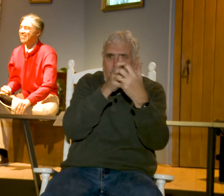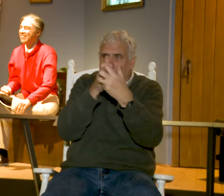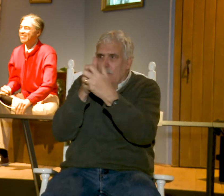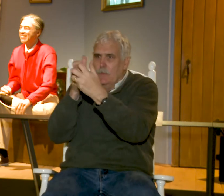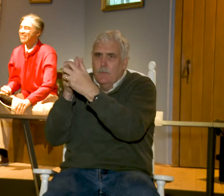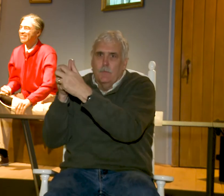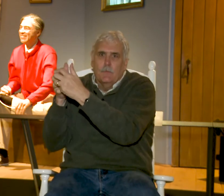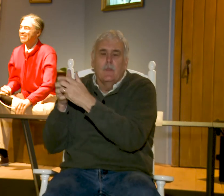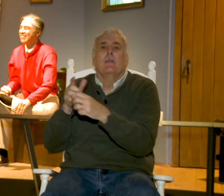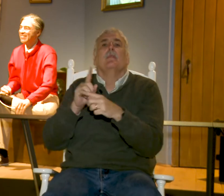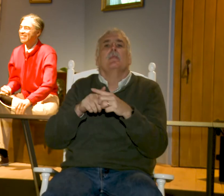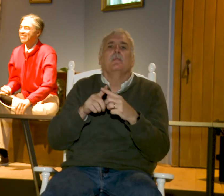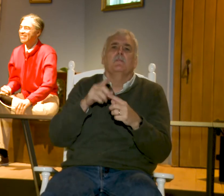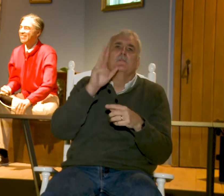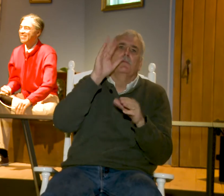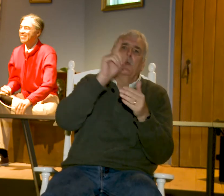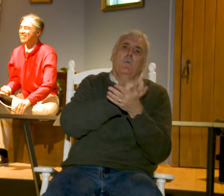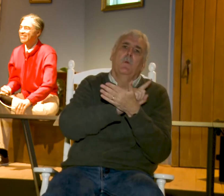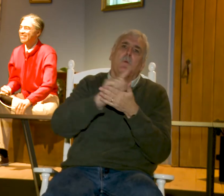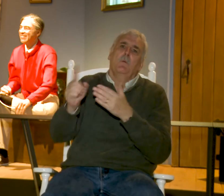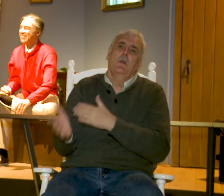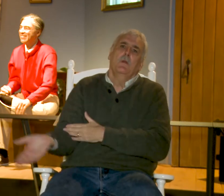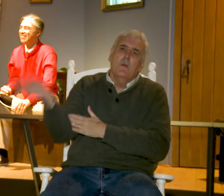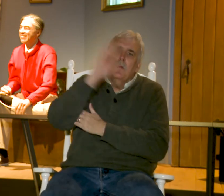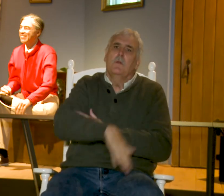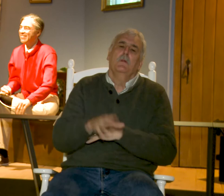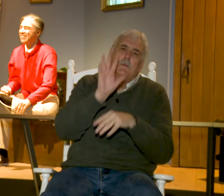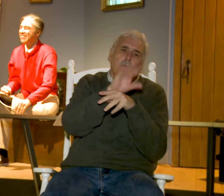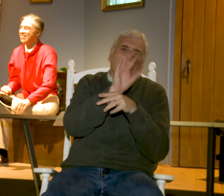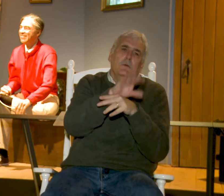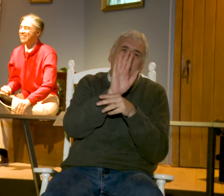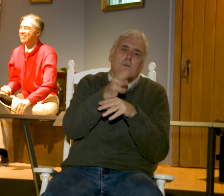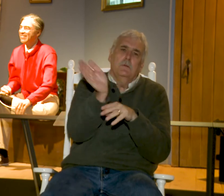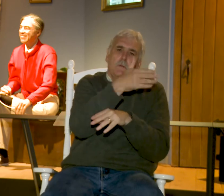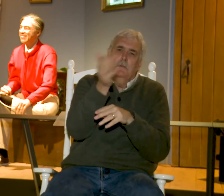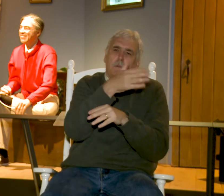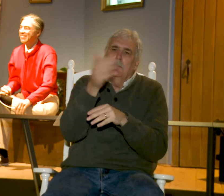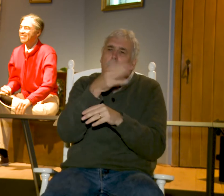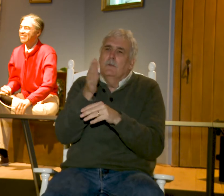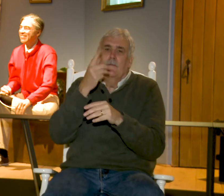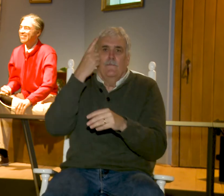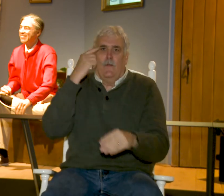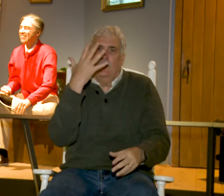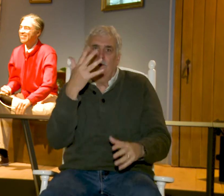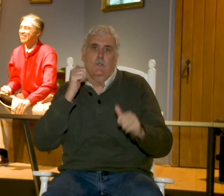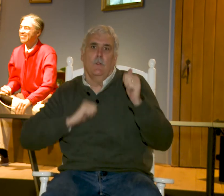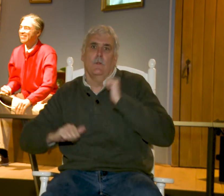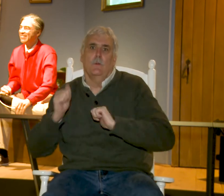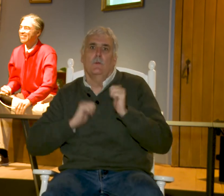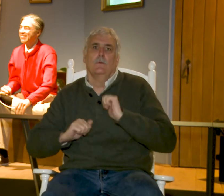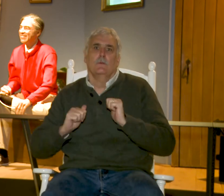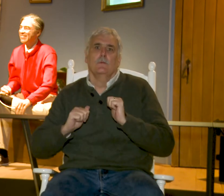each character. Then we will film for one week. We will film all day, everyday to get through all the scripts for five shows.